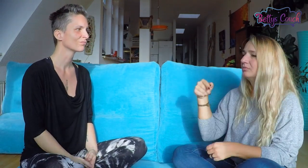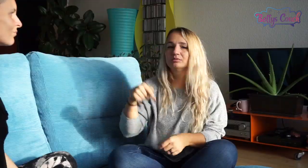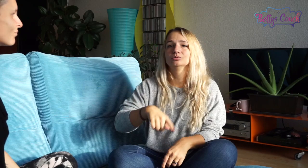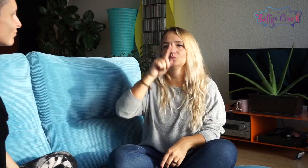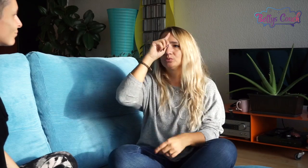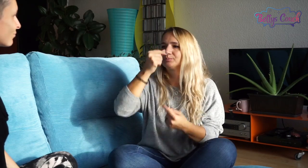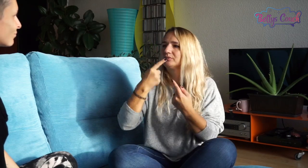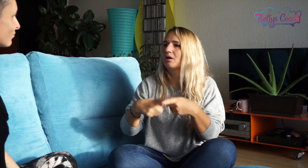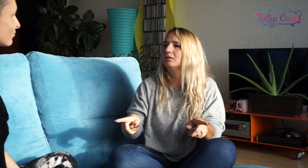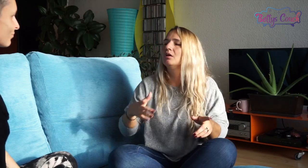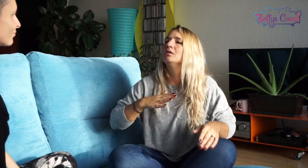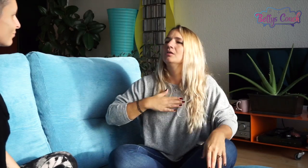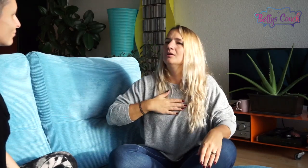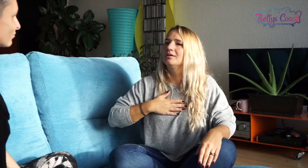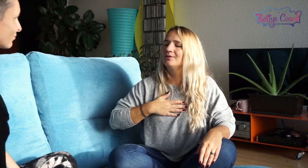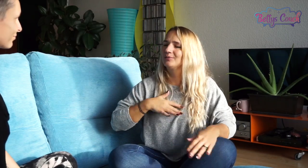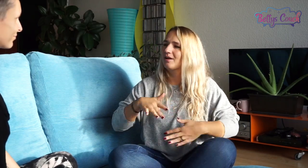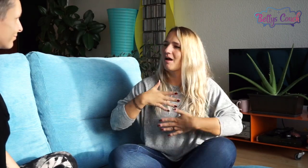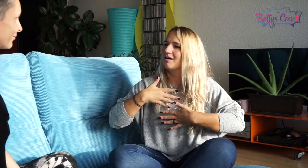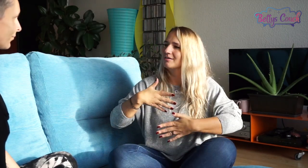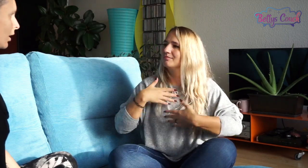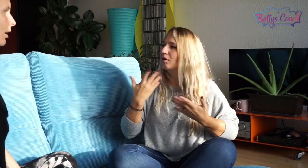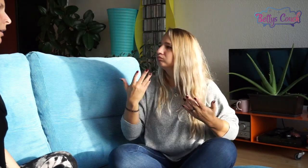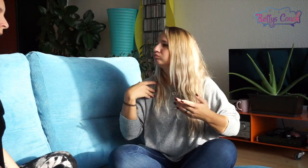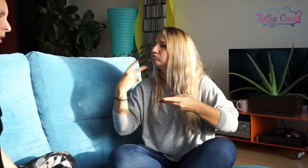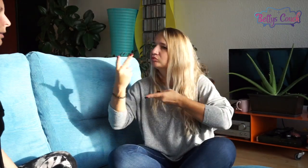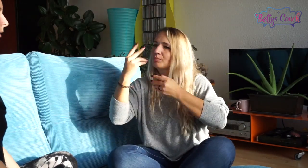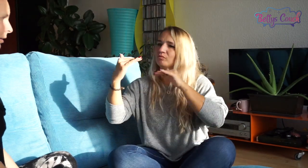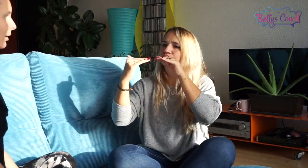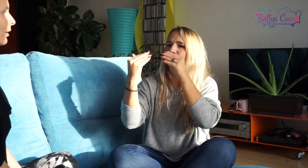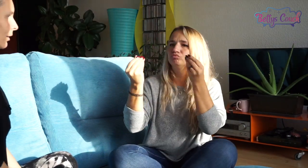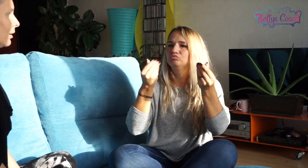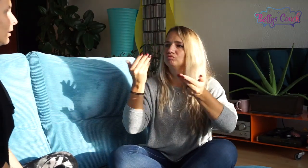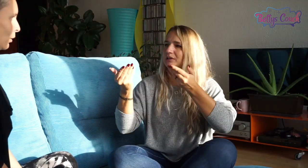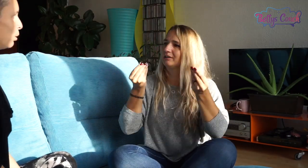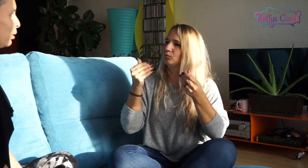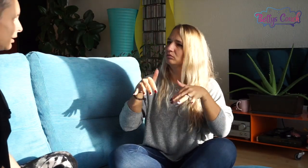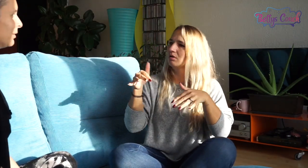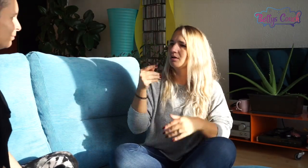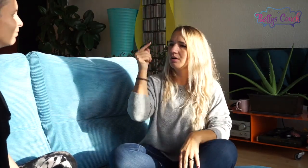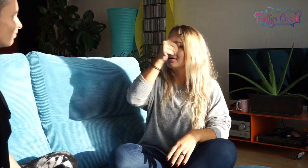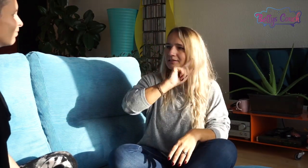Fortunately, it is a little different in Germany. It is easier here to meet others at eye level. This is not always the case in other countries.